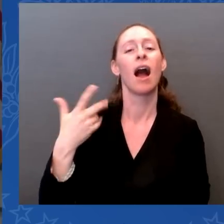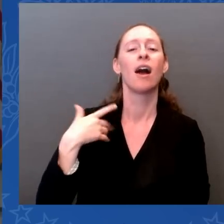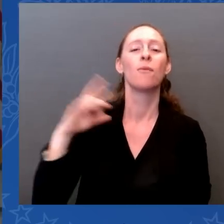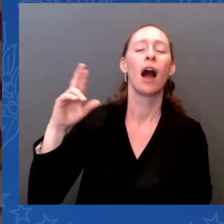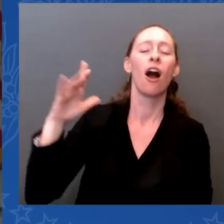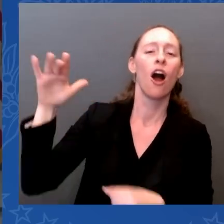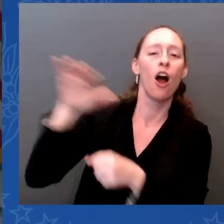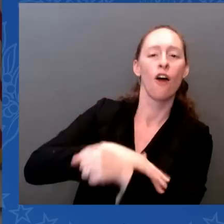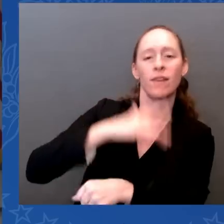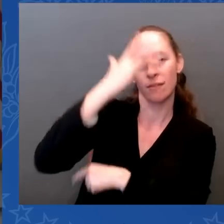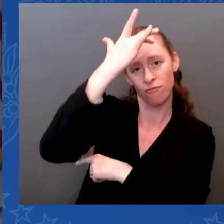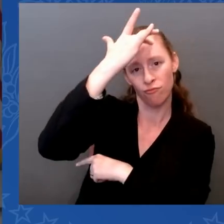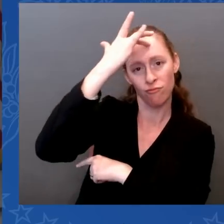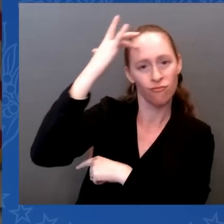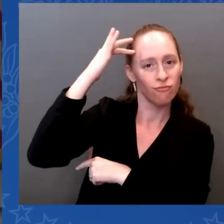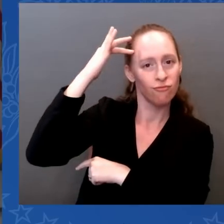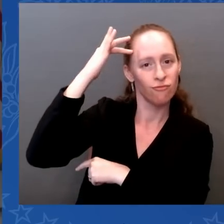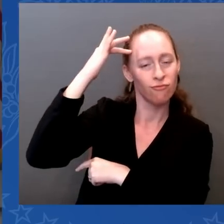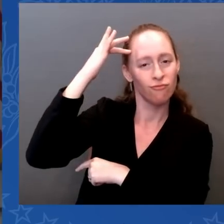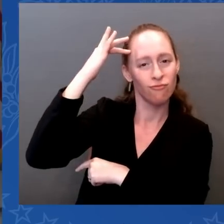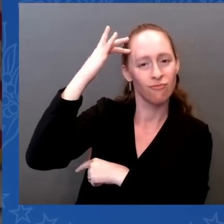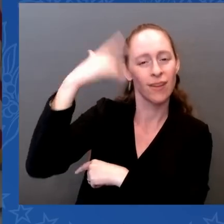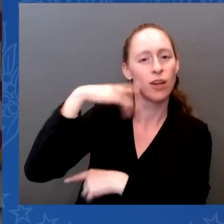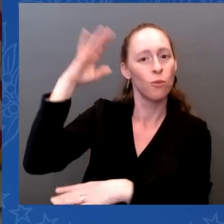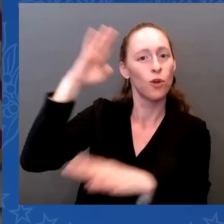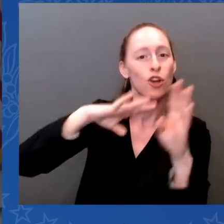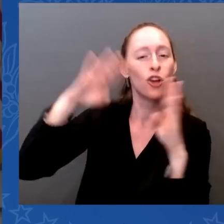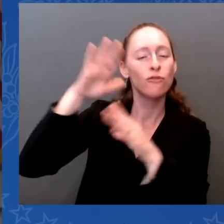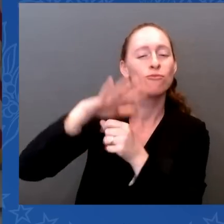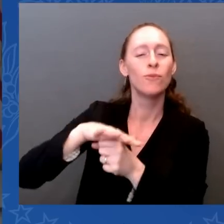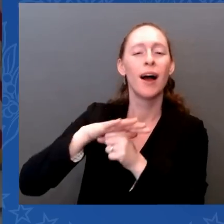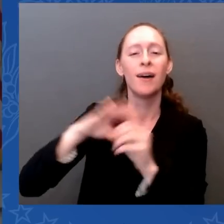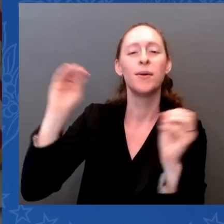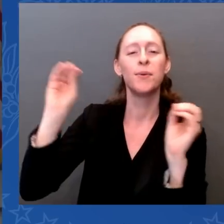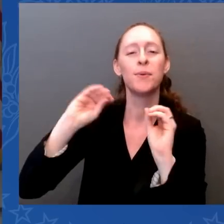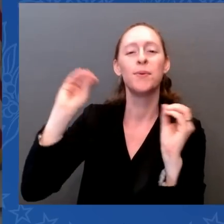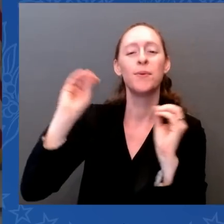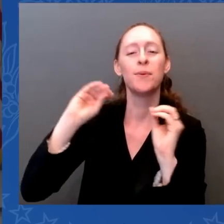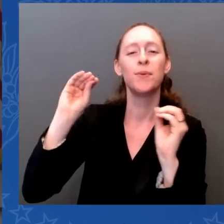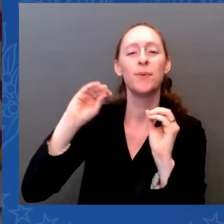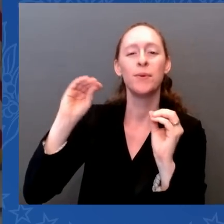for all that I have is going to be affordable and predictable.